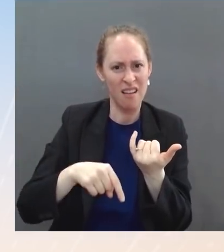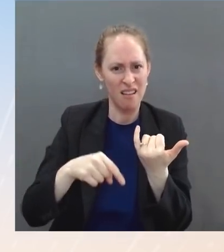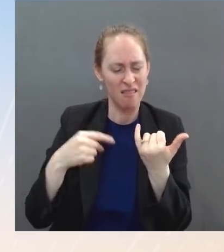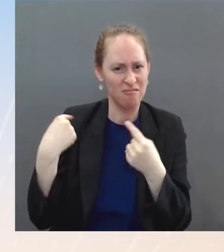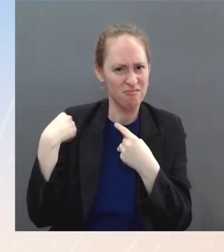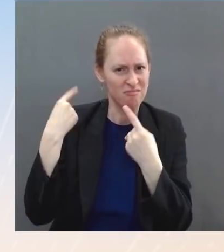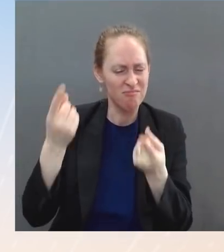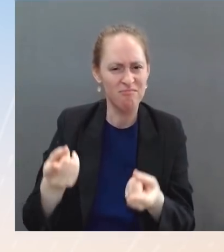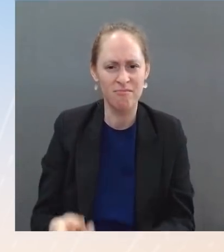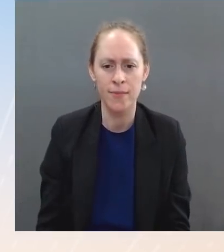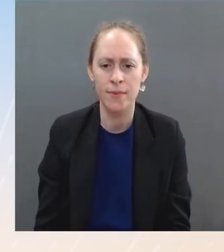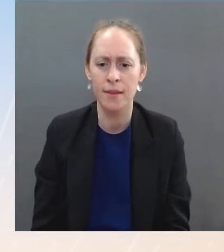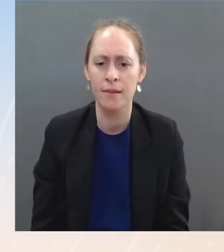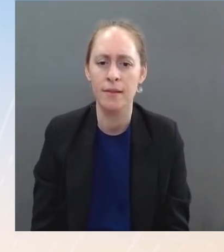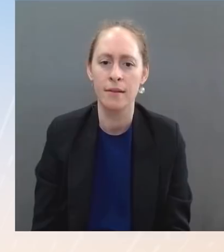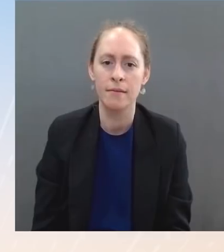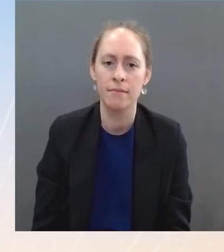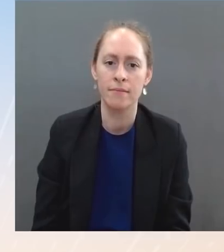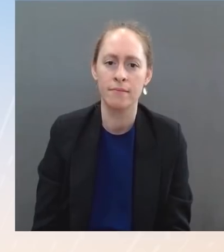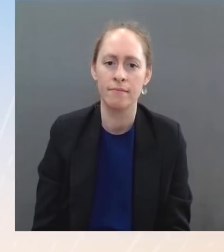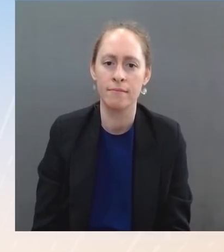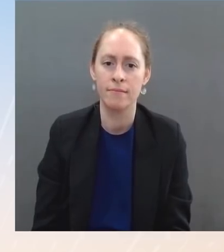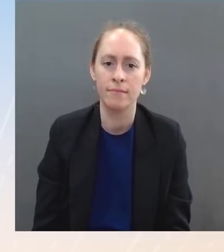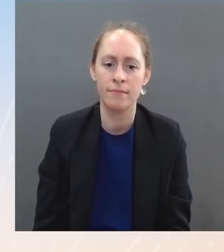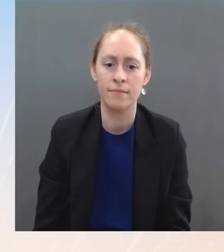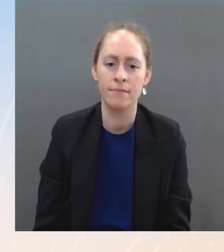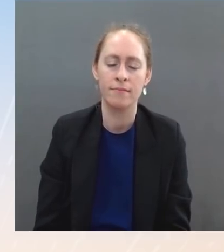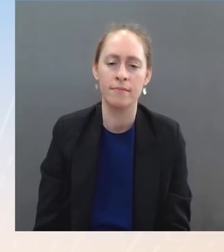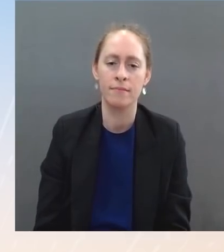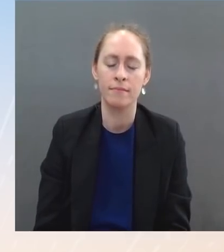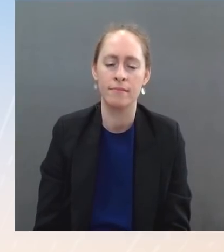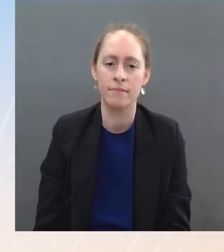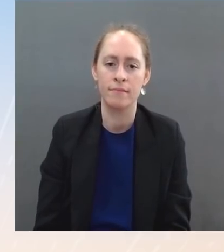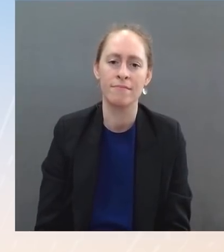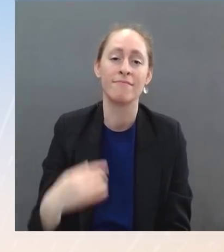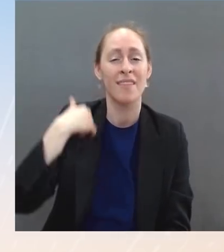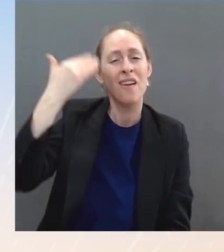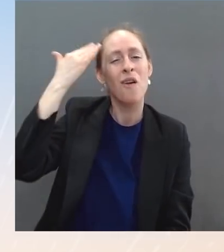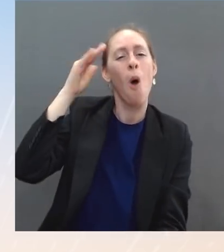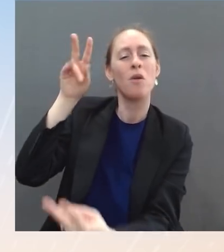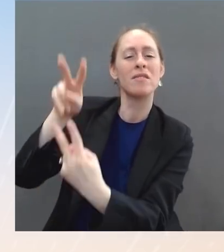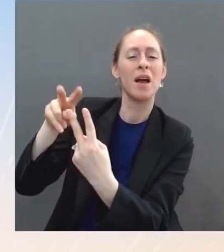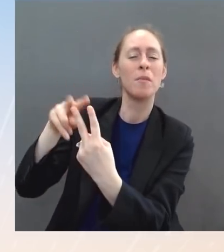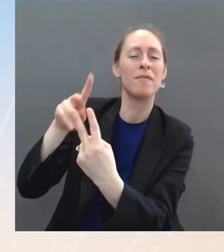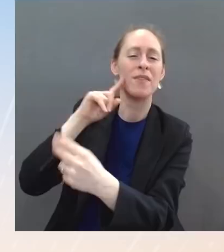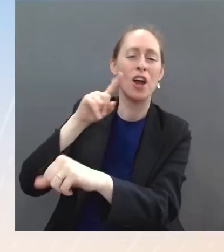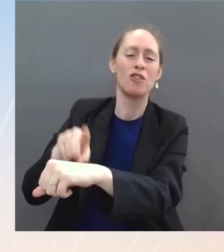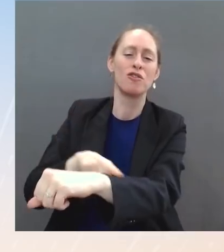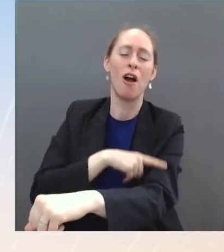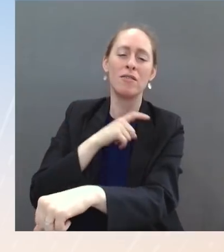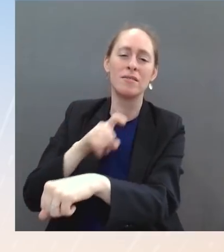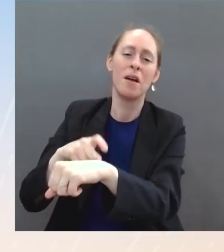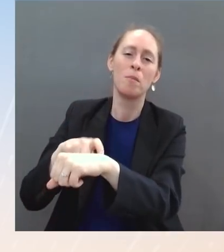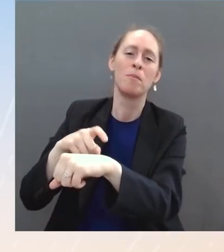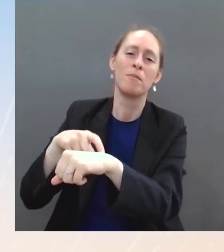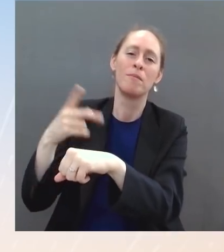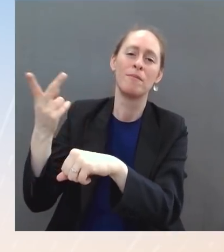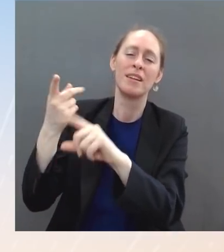And I have watched -- I watched their friendship grow over the course of the period of time when the President was vice president